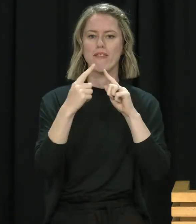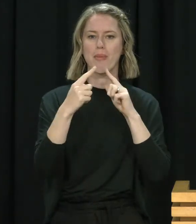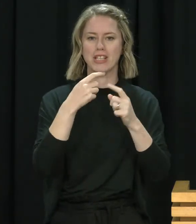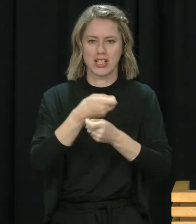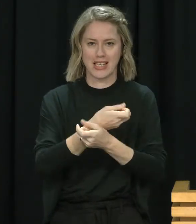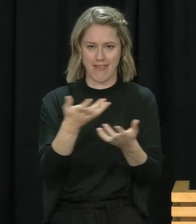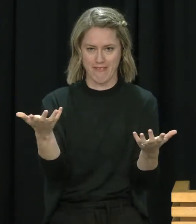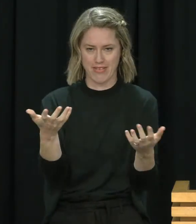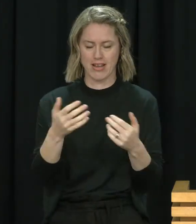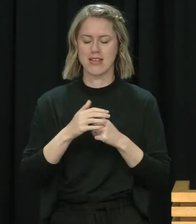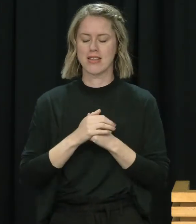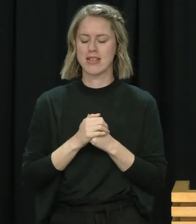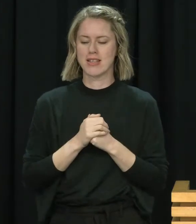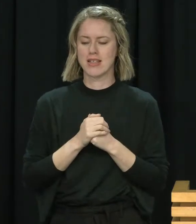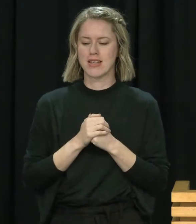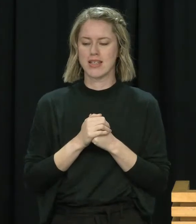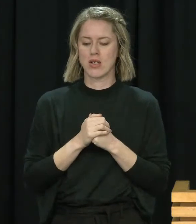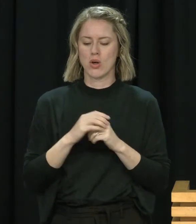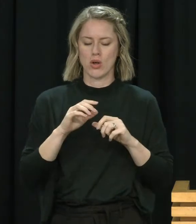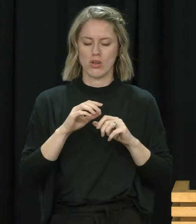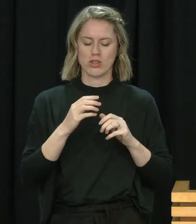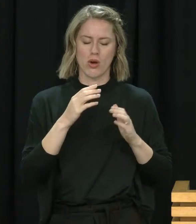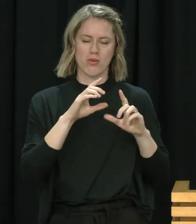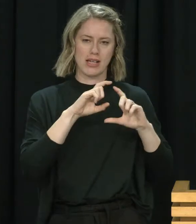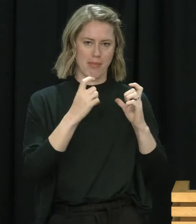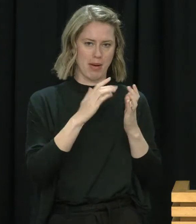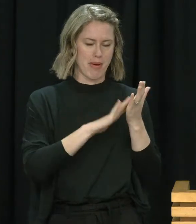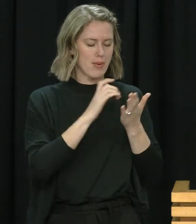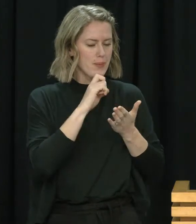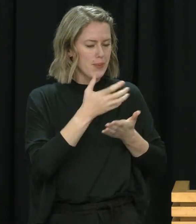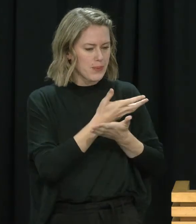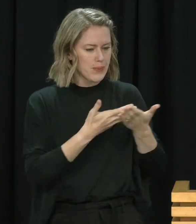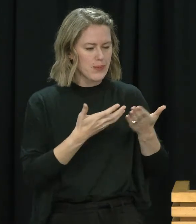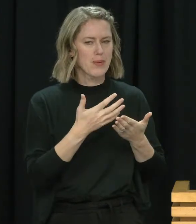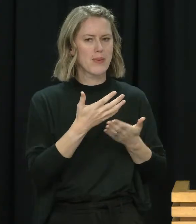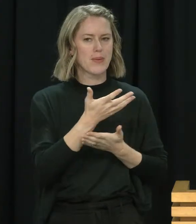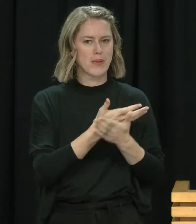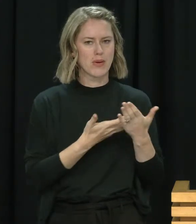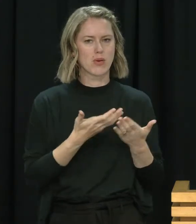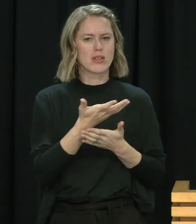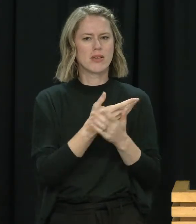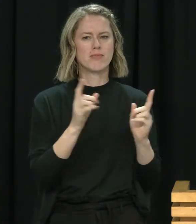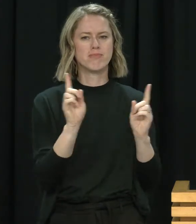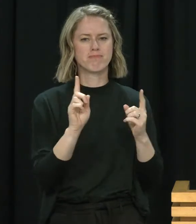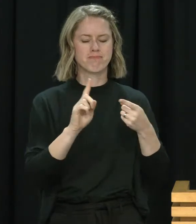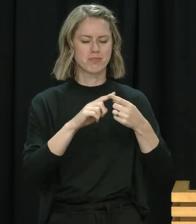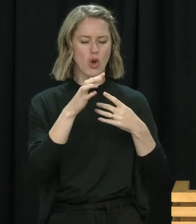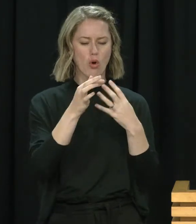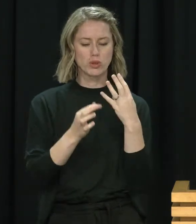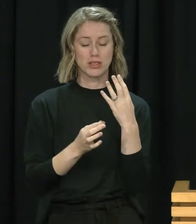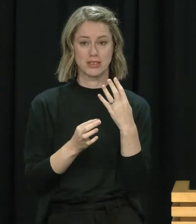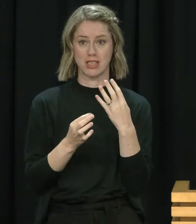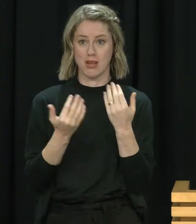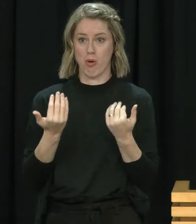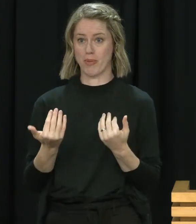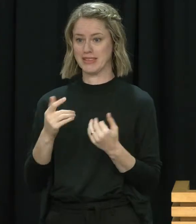Cabinet. We'll communicate further on those decisions on Tuesday next week. We'll have a first discussion at Cabinet